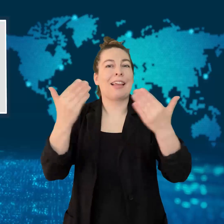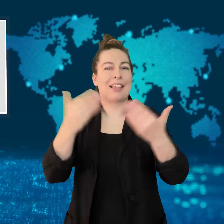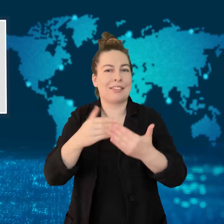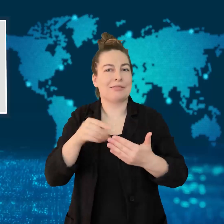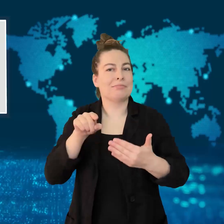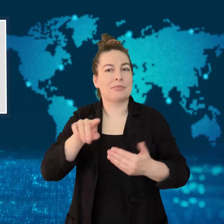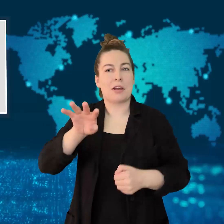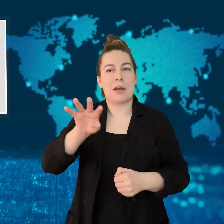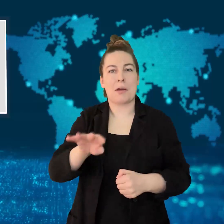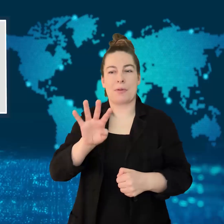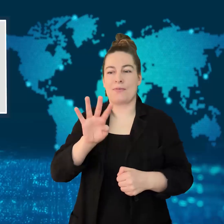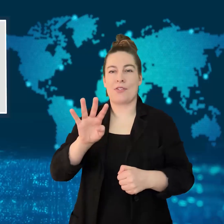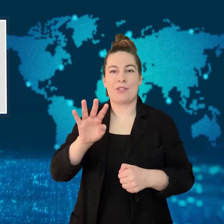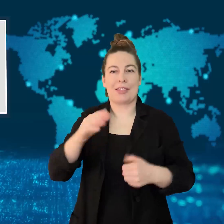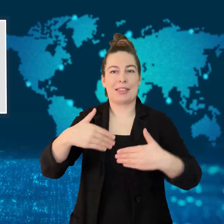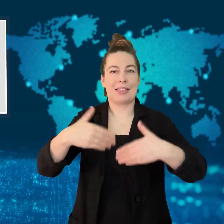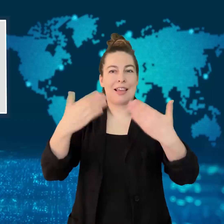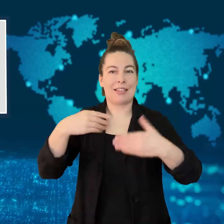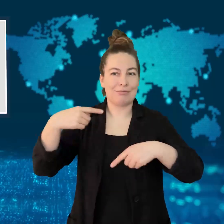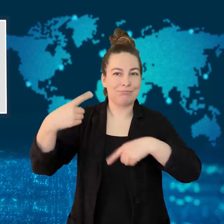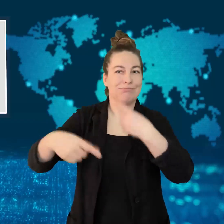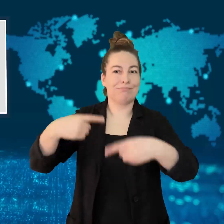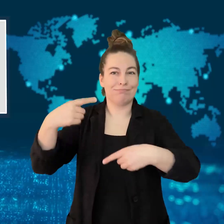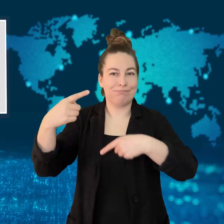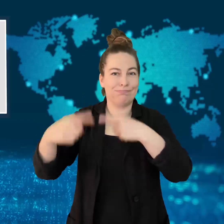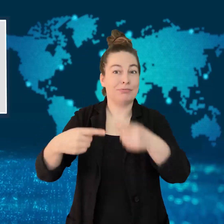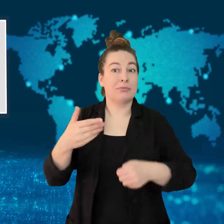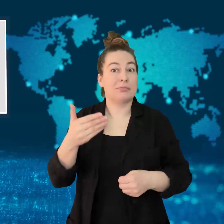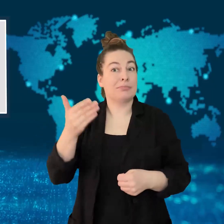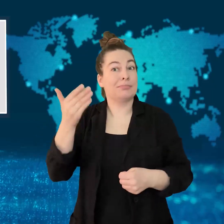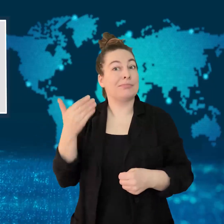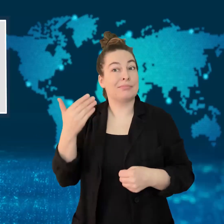a hero rodent named Magawa.